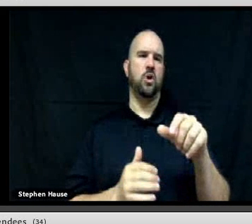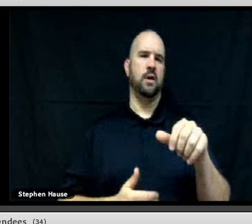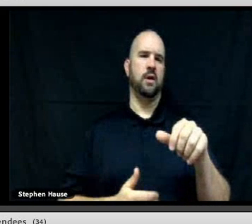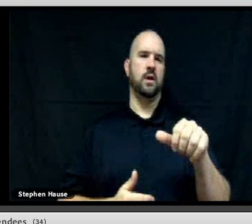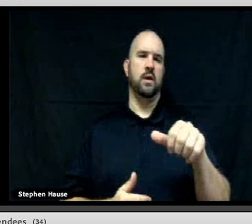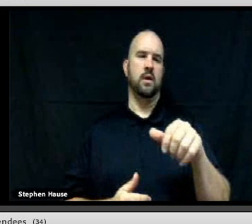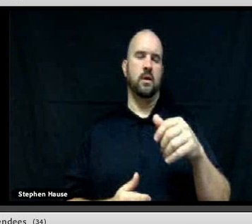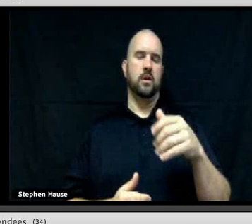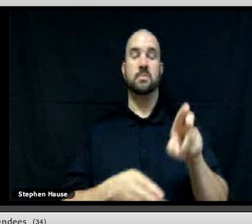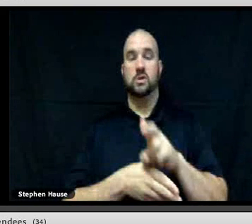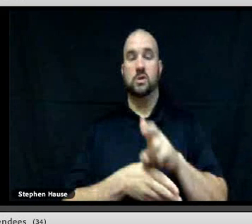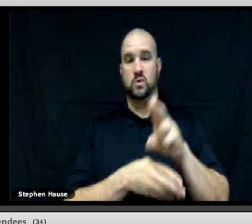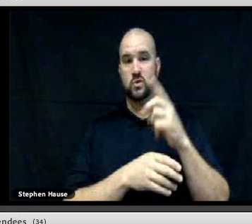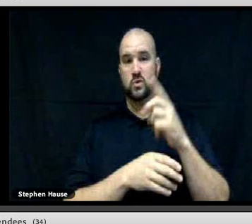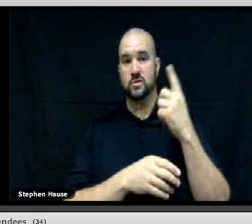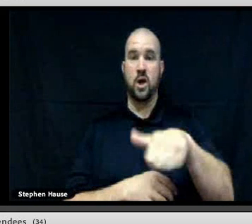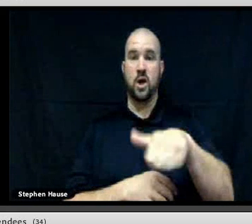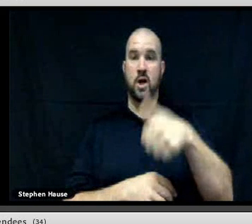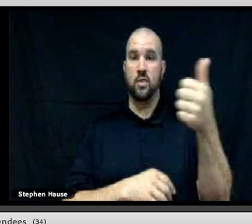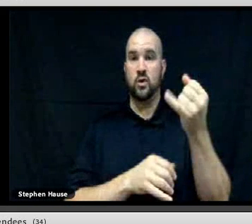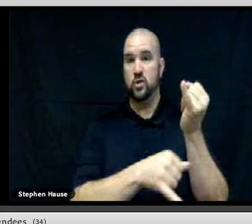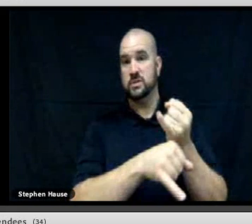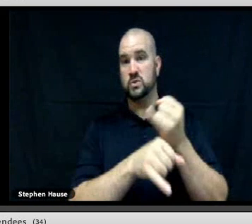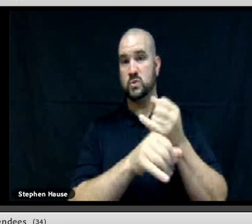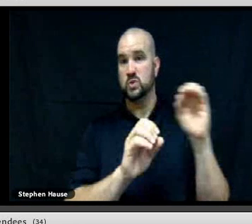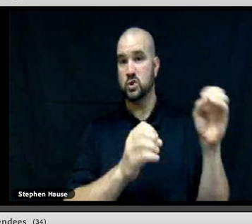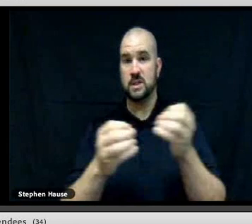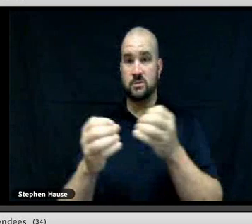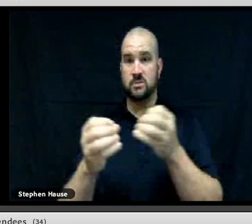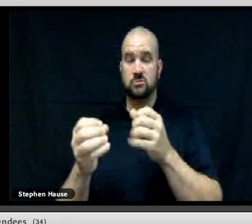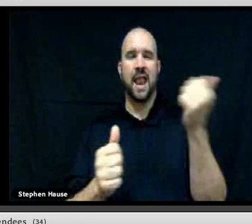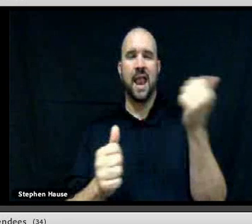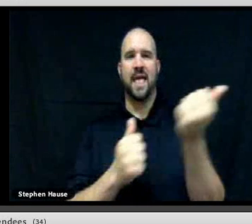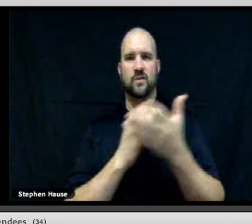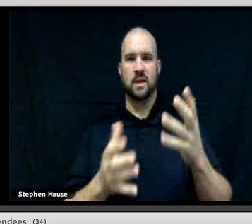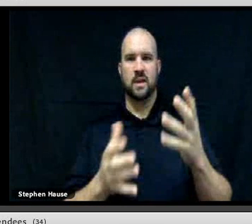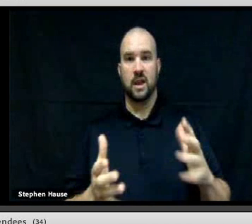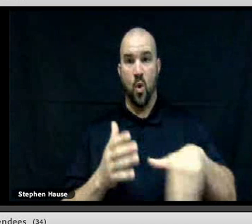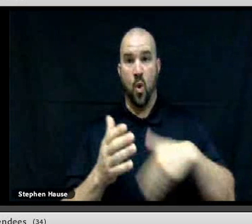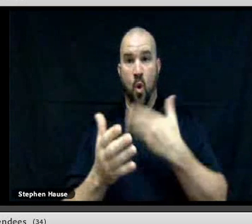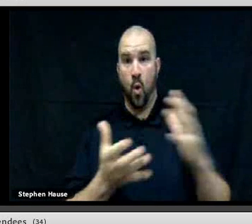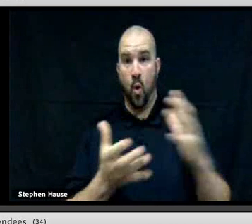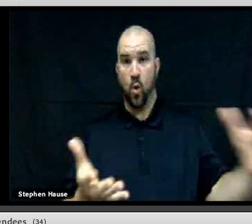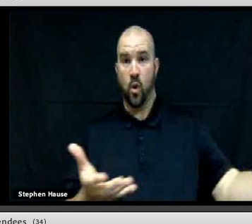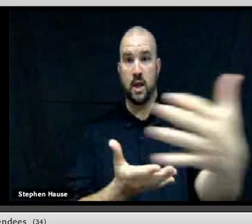is going to be exactly the same, so you want to be careful like that, as well.